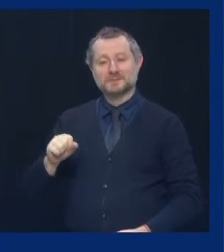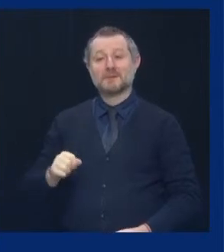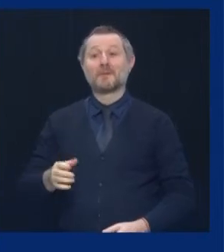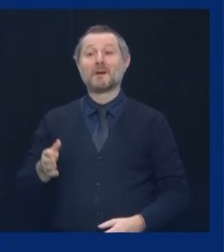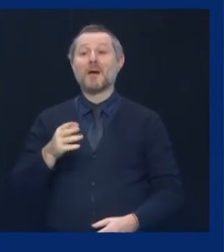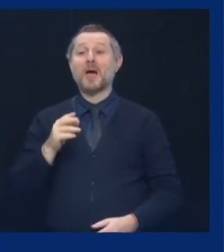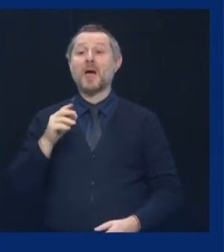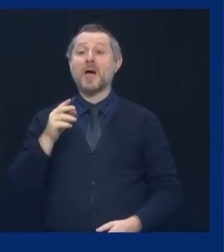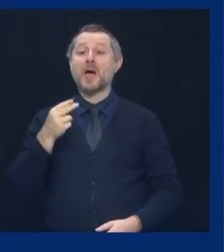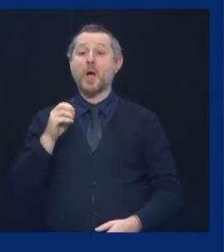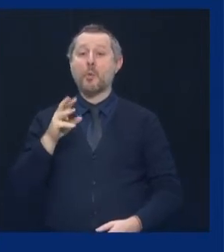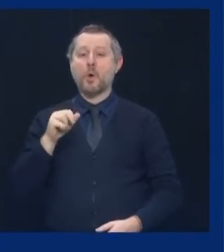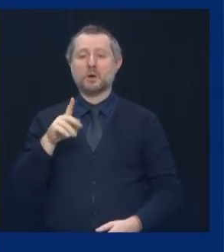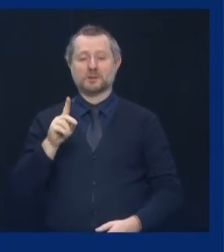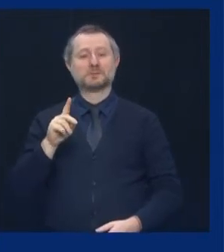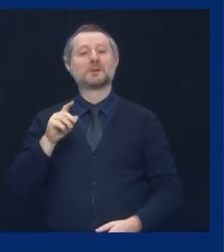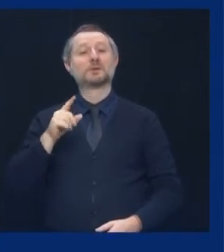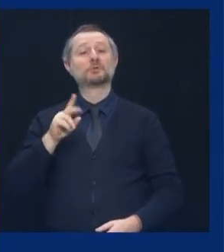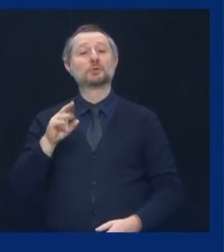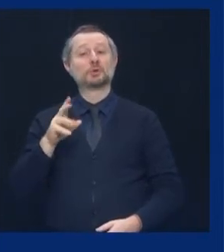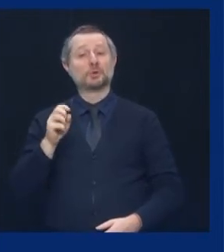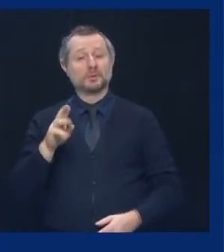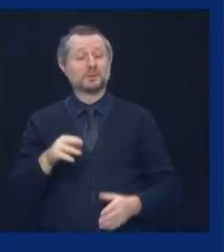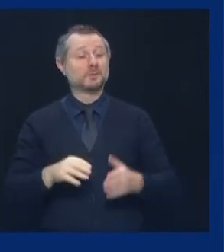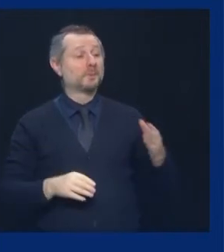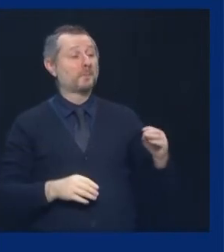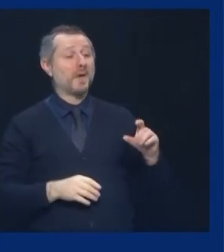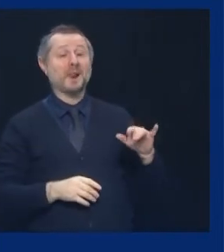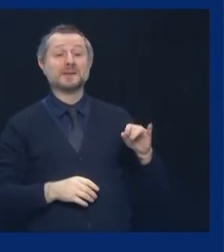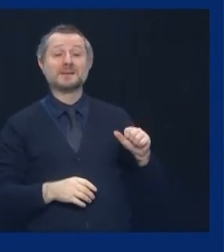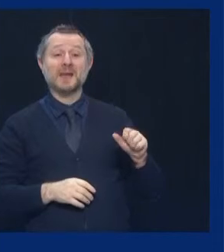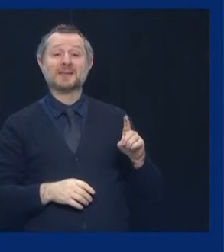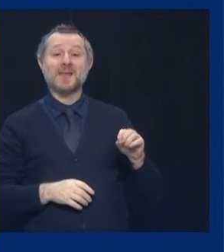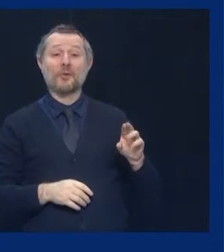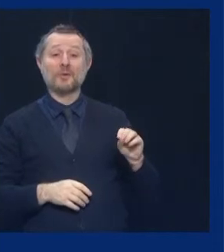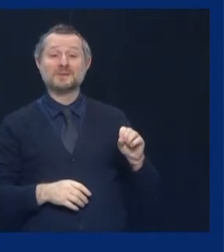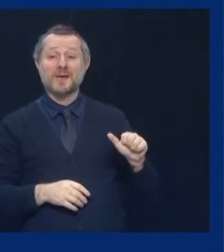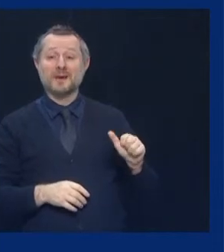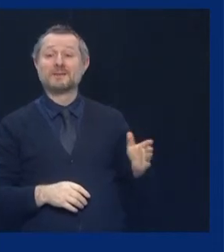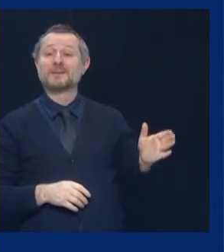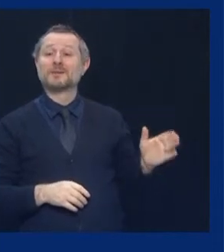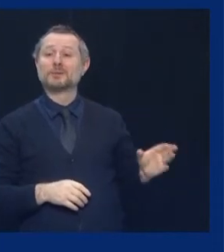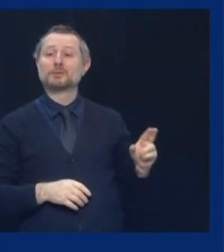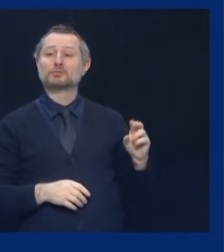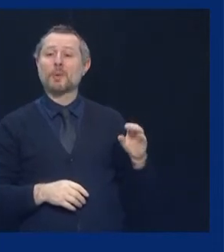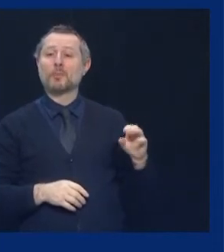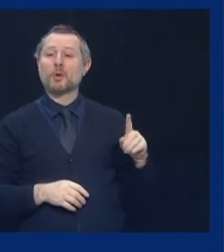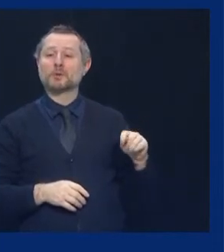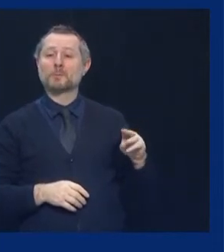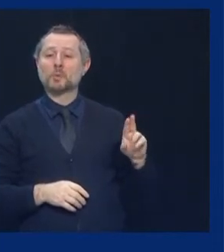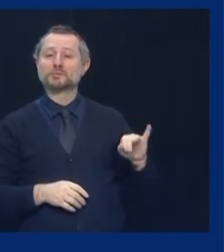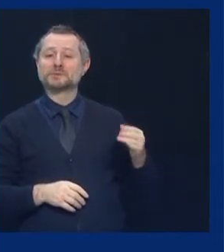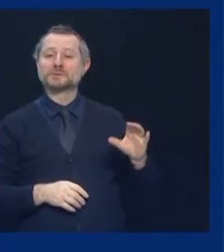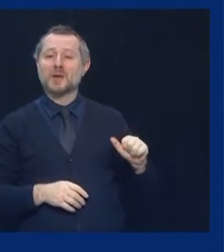GARETH RHODES, KELLY CUMMINGS, DR. HOWARD ZUCKER HEALTH